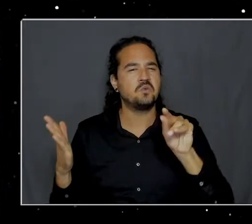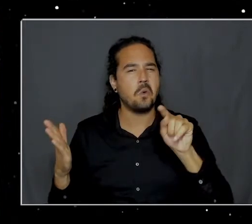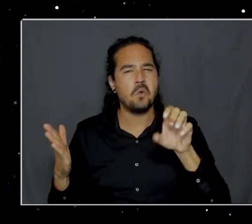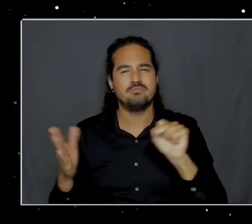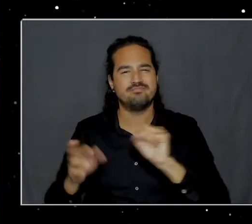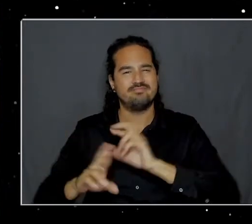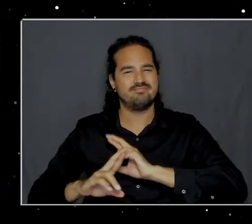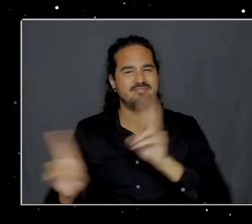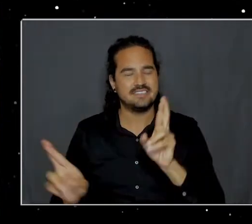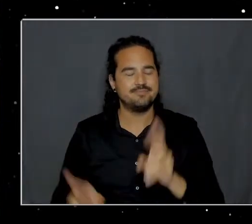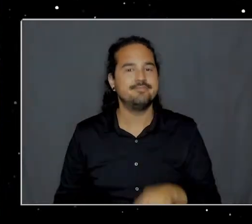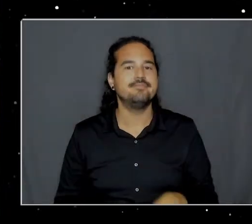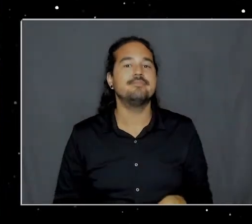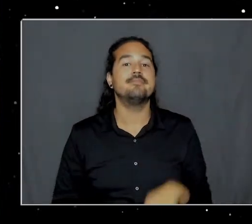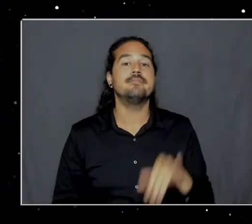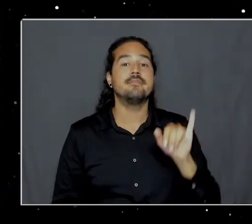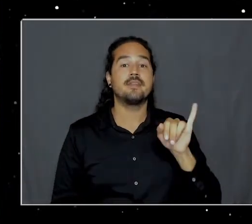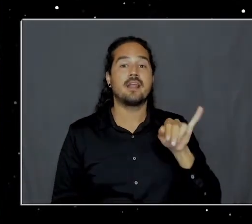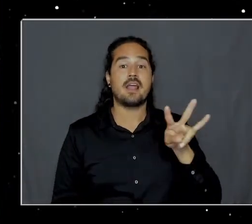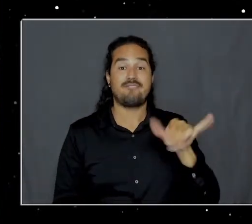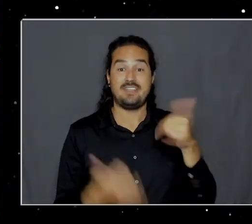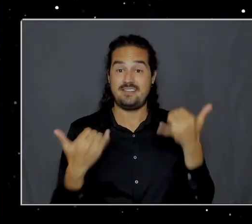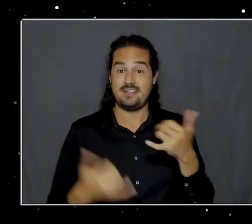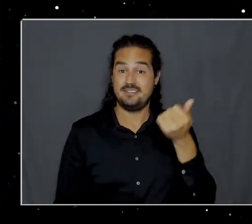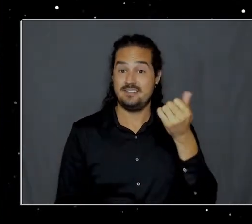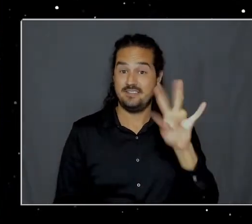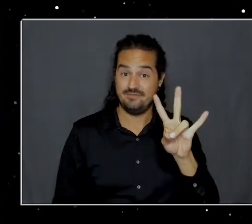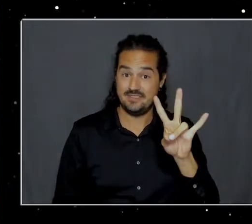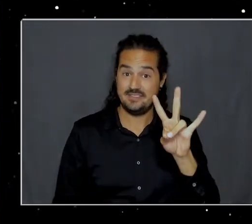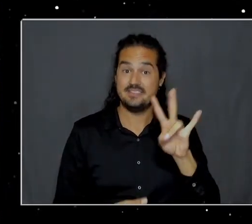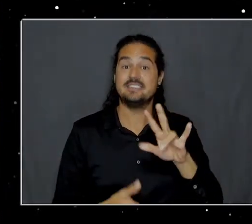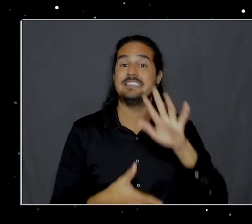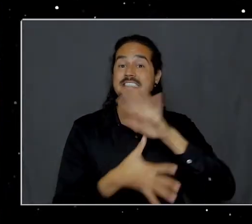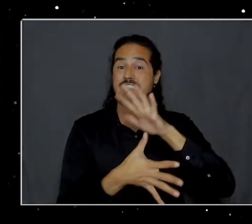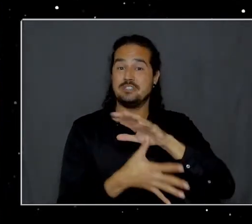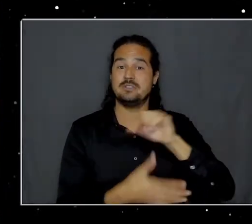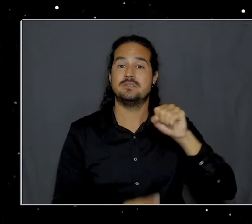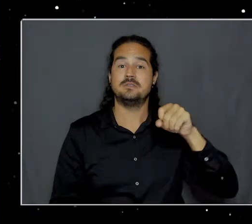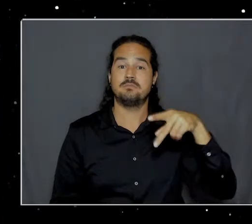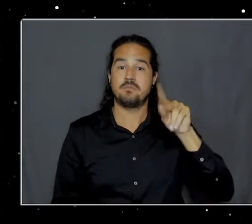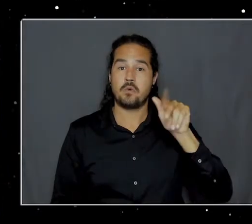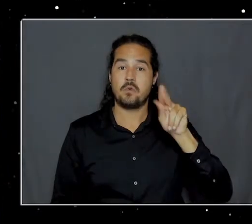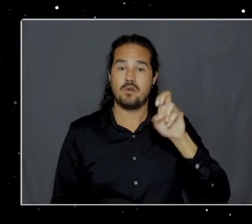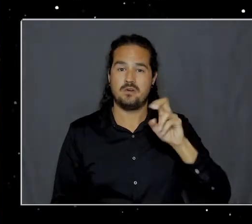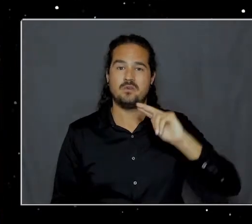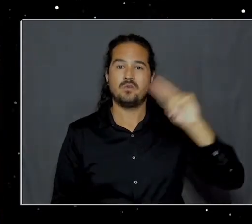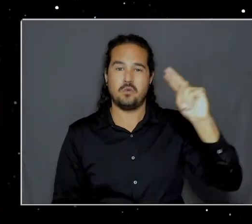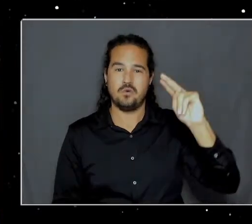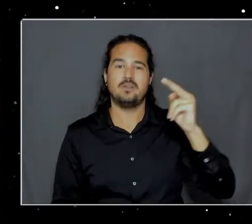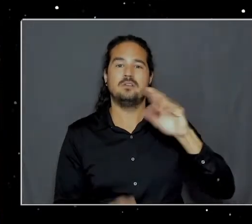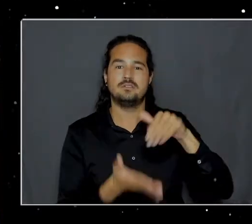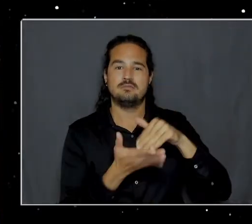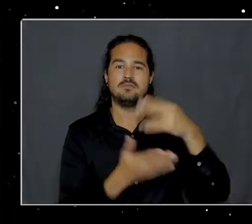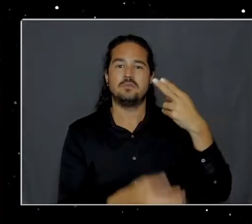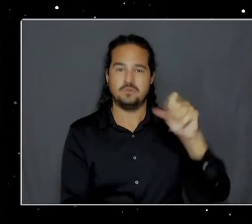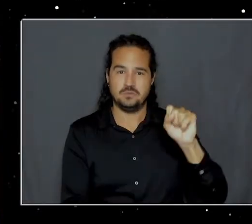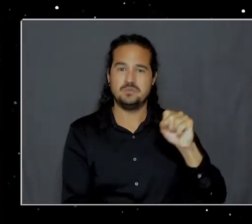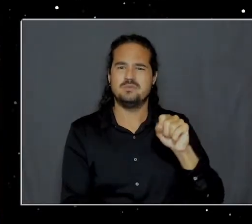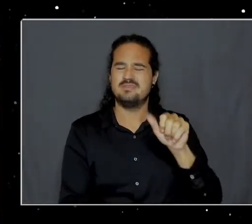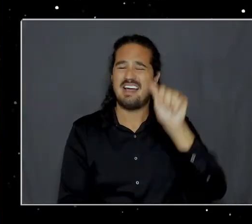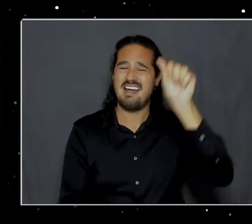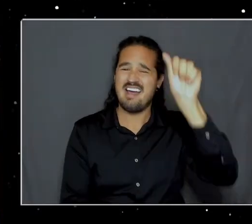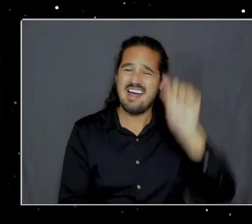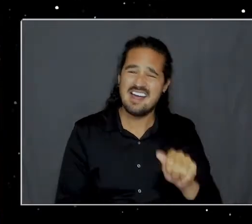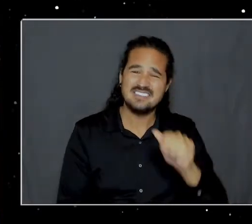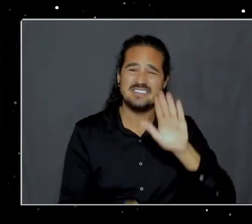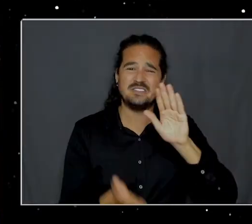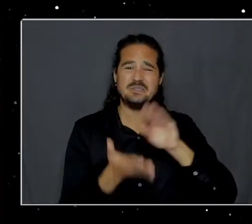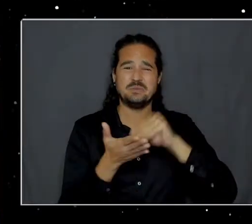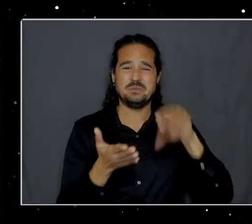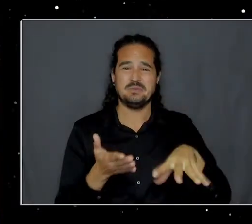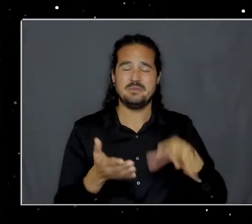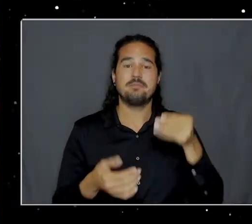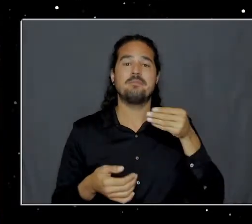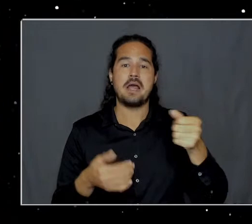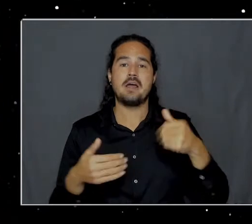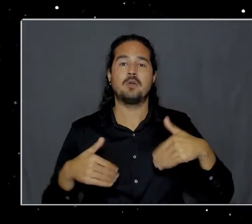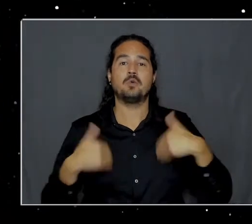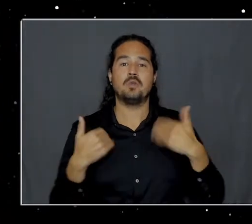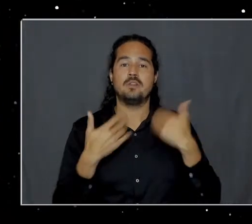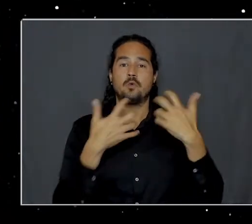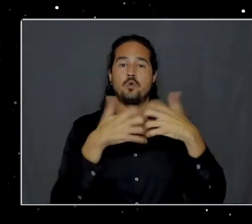CURRENTLY A SENIOR AT SPOKANE'S